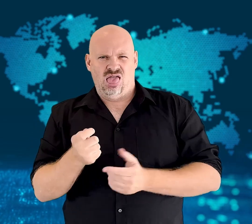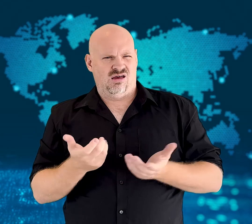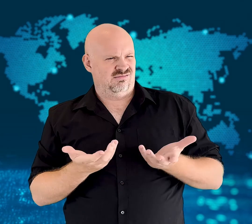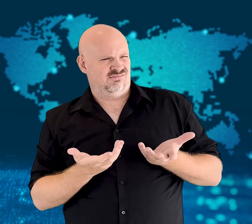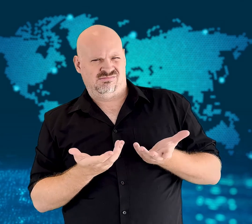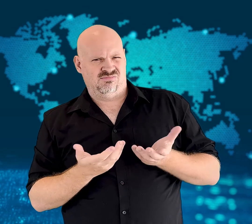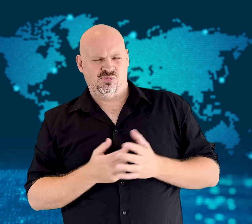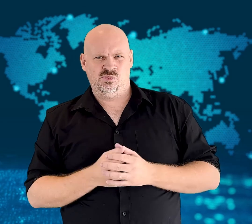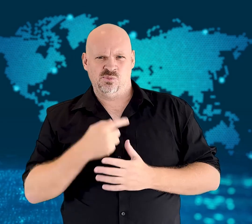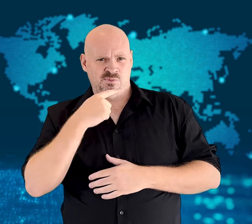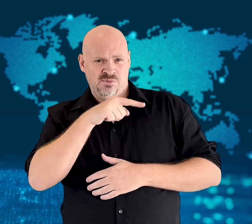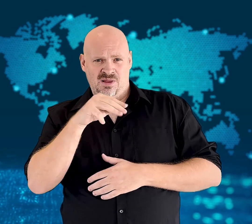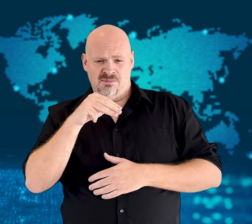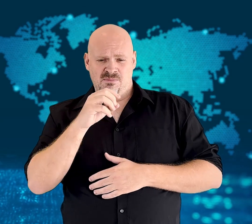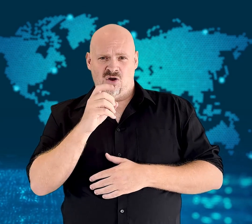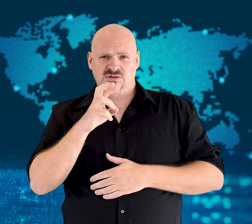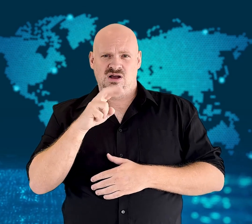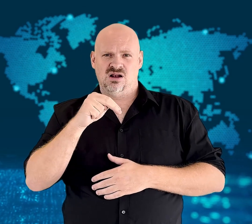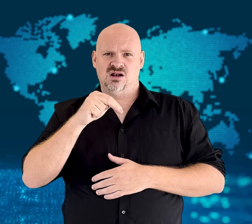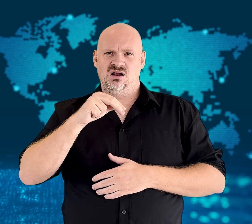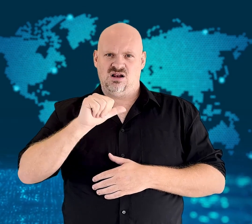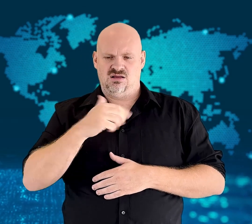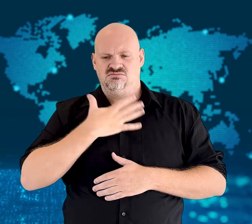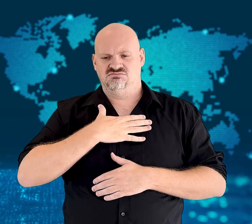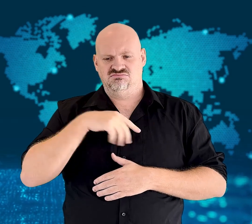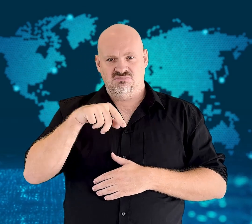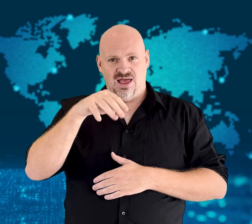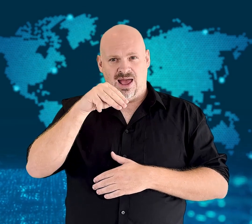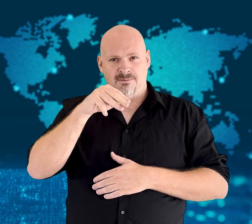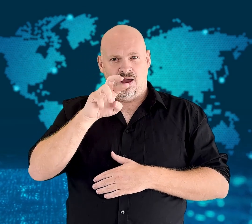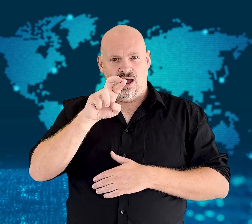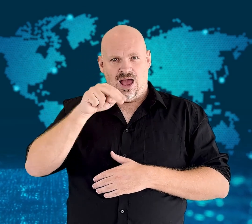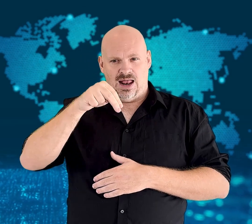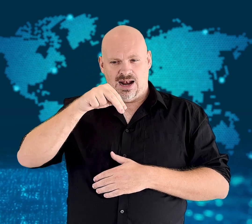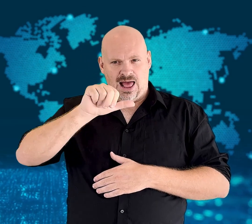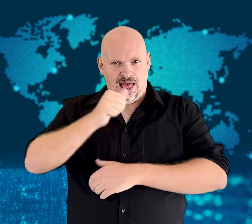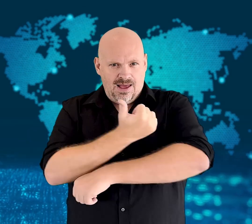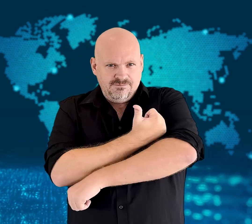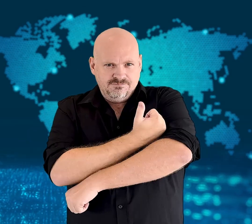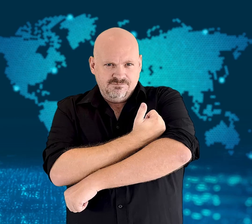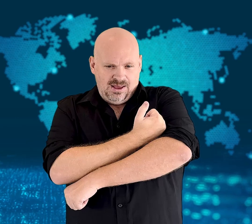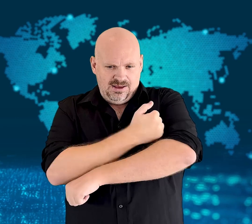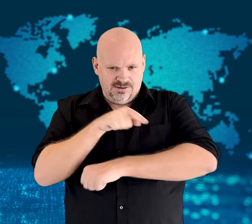Some legal experts have criticized the lawsuit saying that Moderna is trying